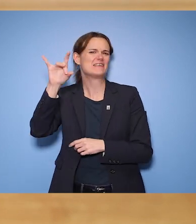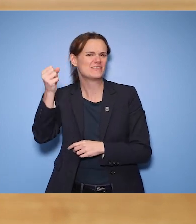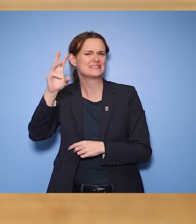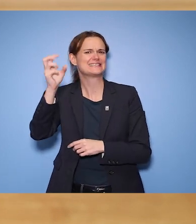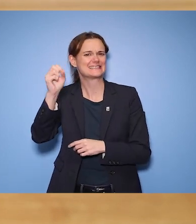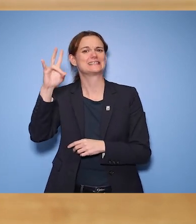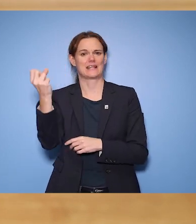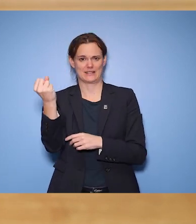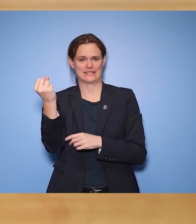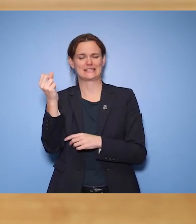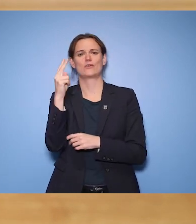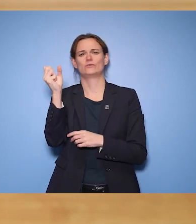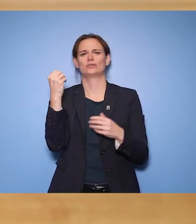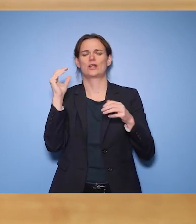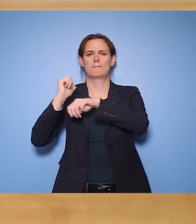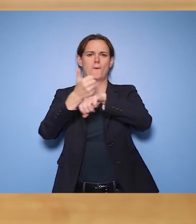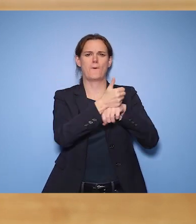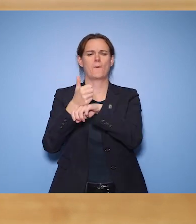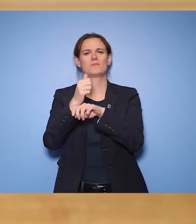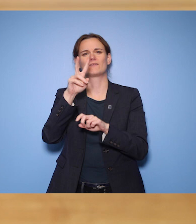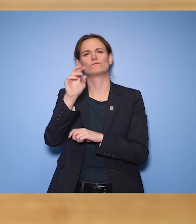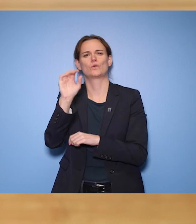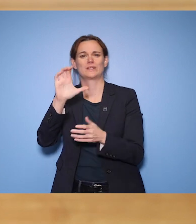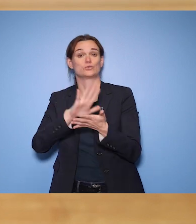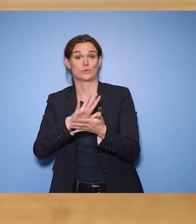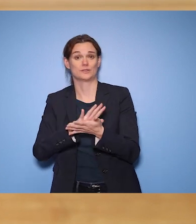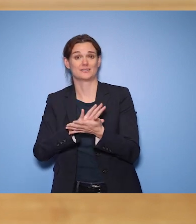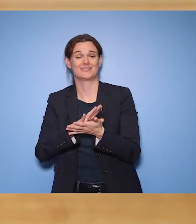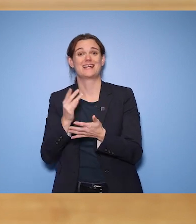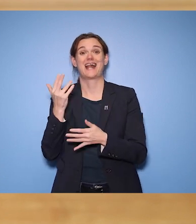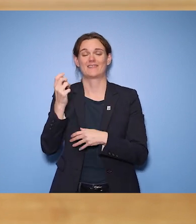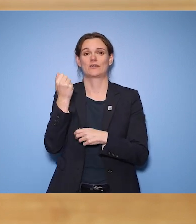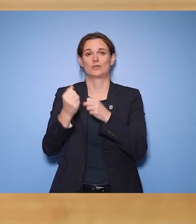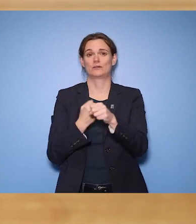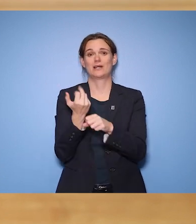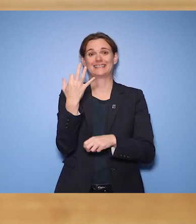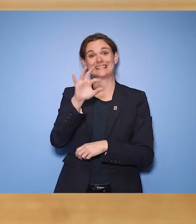vocational schools opened in the province of Nova Scotia. In 1988, work began to bring